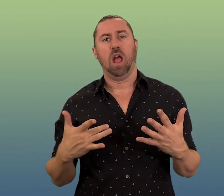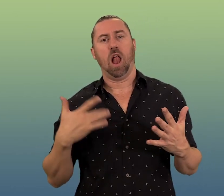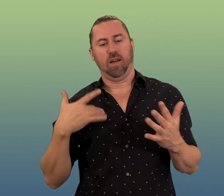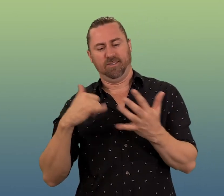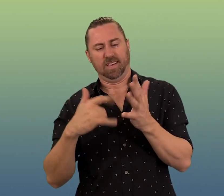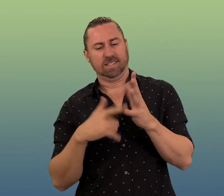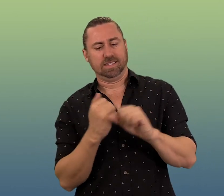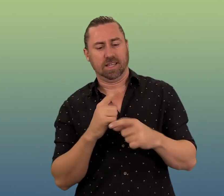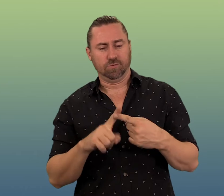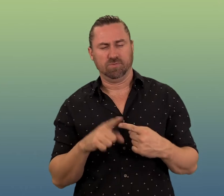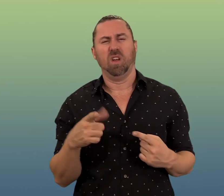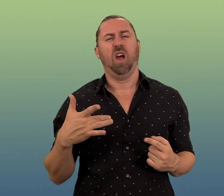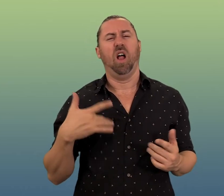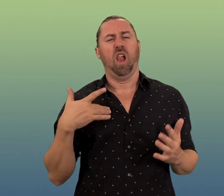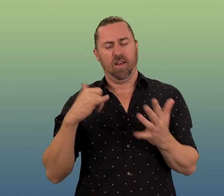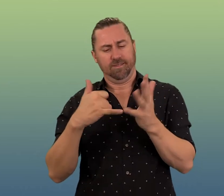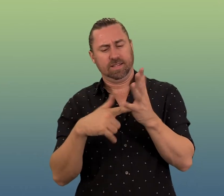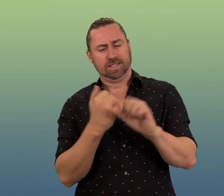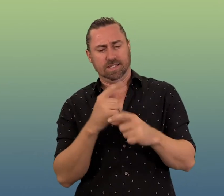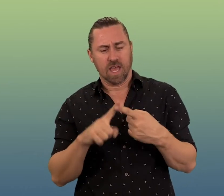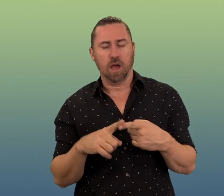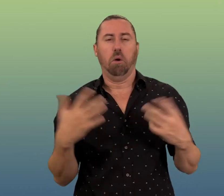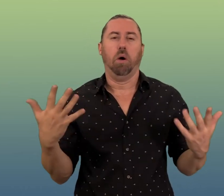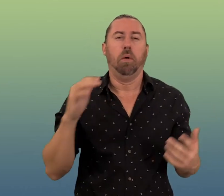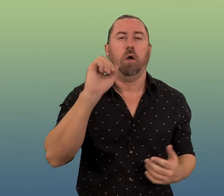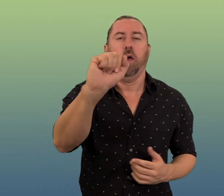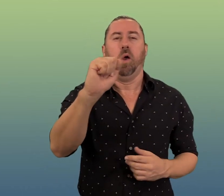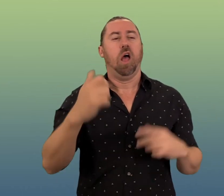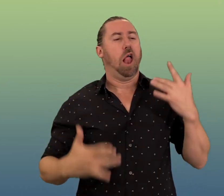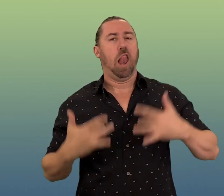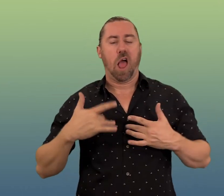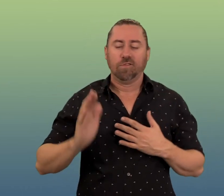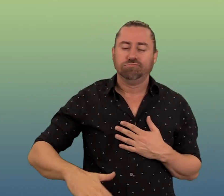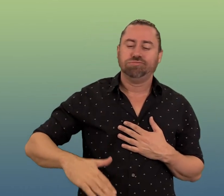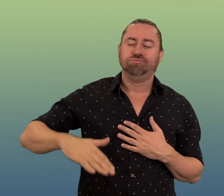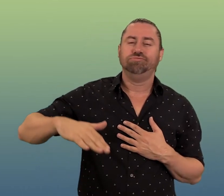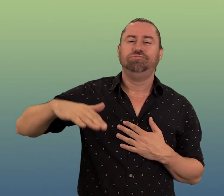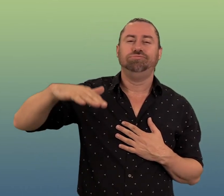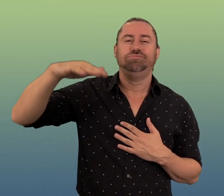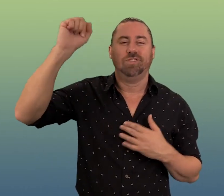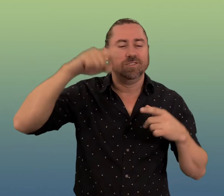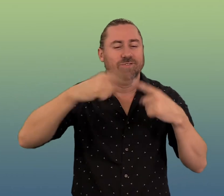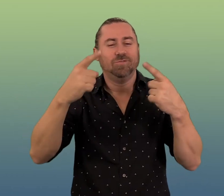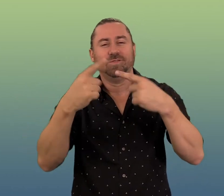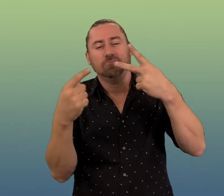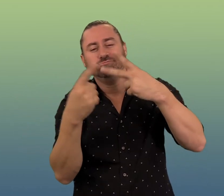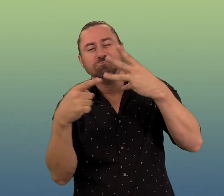Life stage. Life stage refers to the phases that people pass through over the course of their lives.